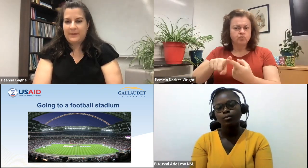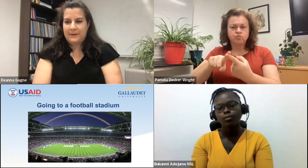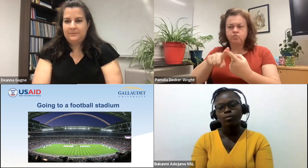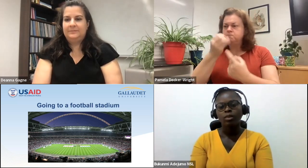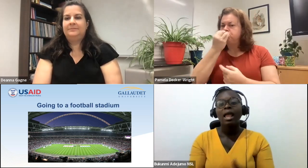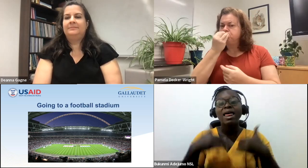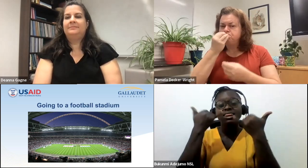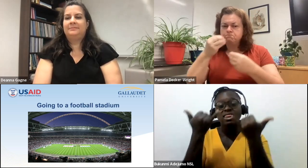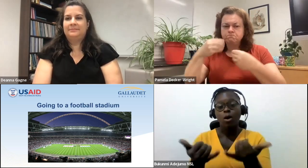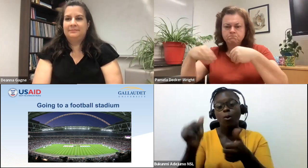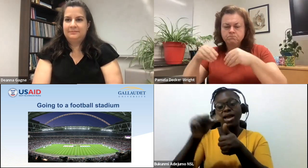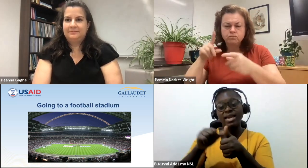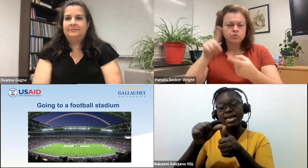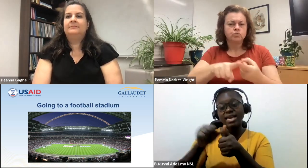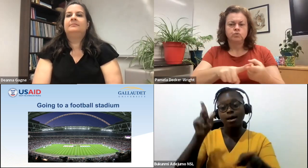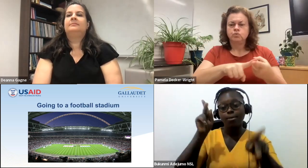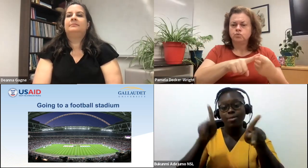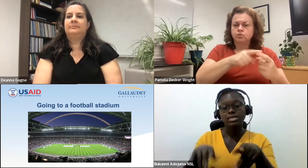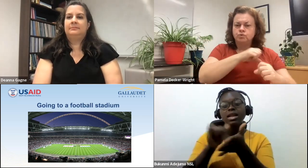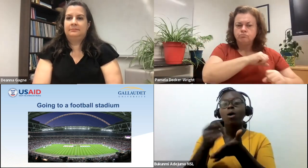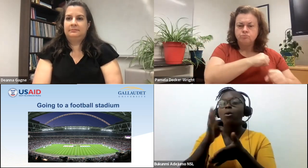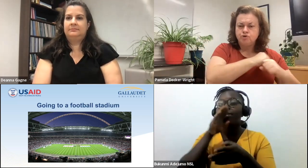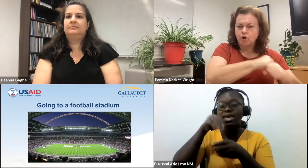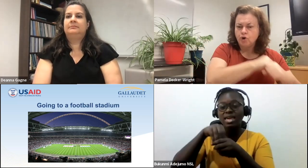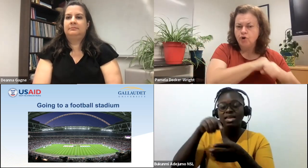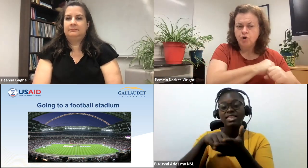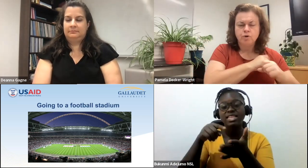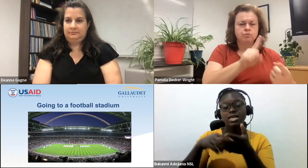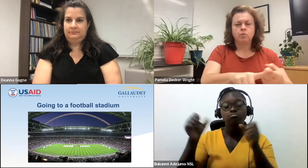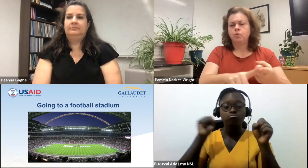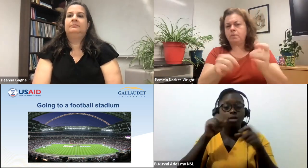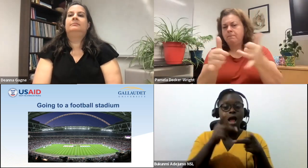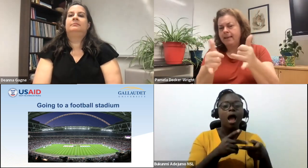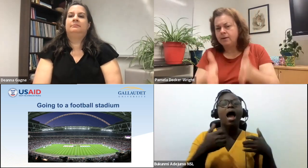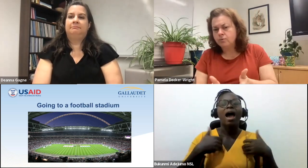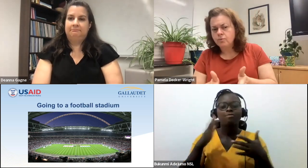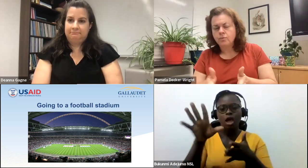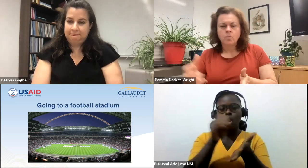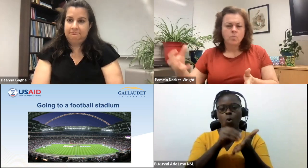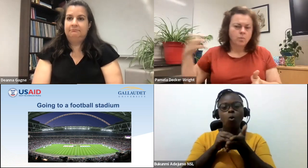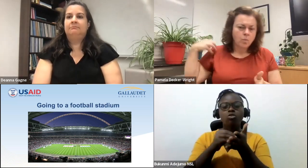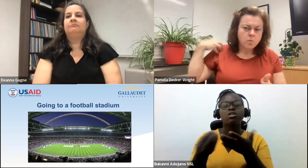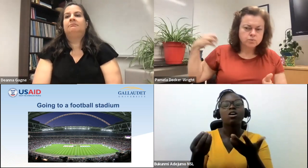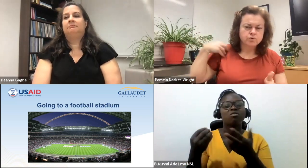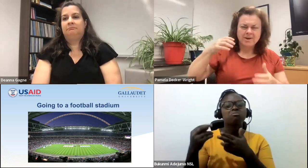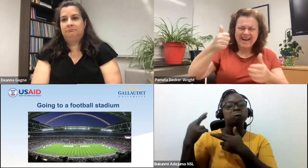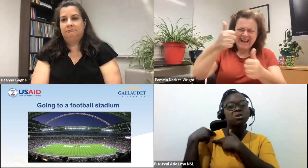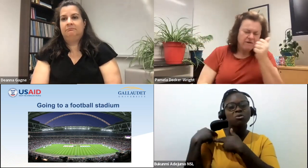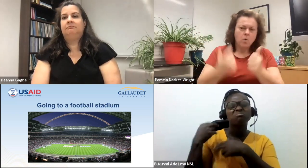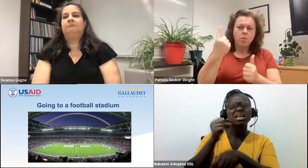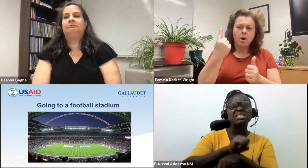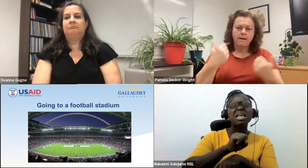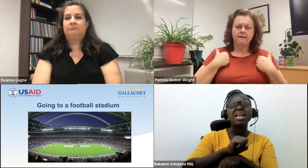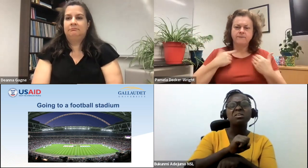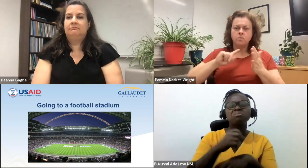from those sitting as spectators to the merchants selling the food to security that might be there. The actual players, the coaches.